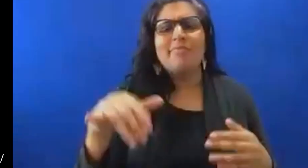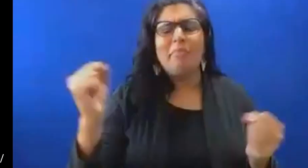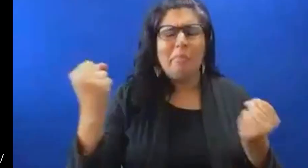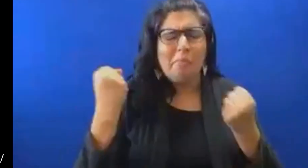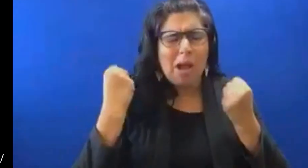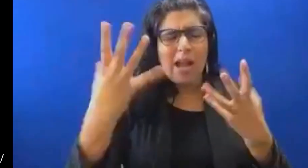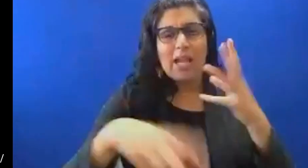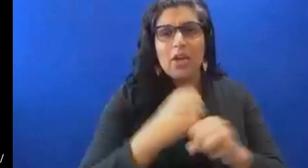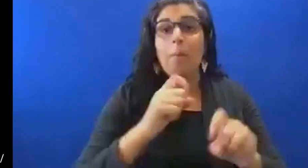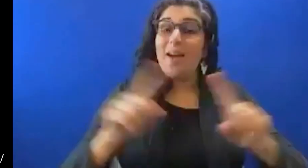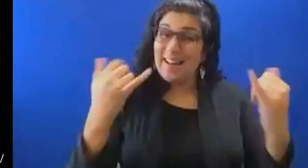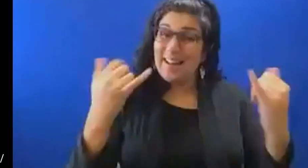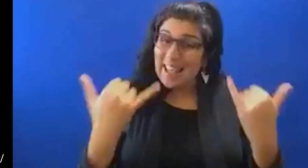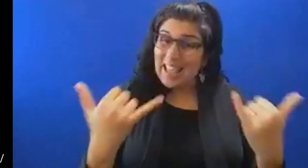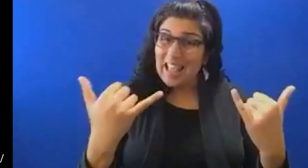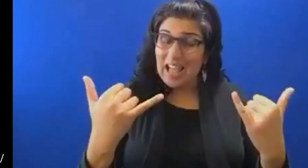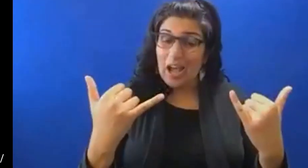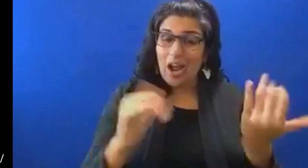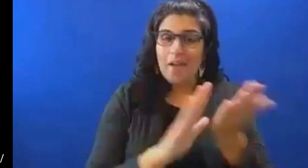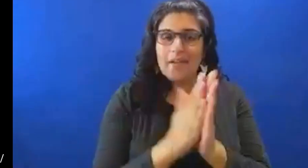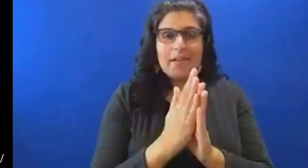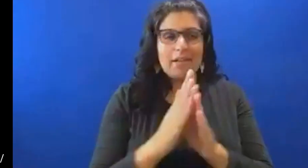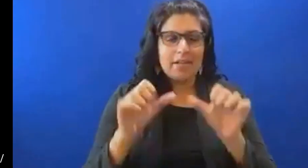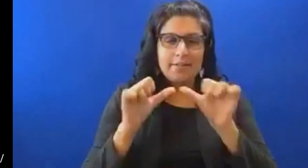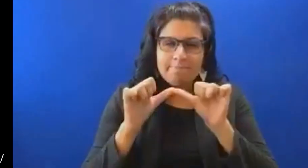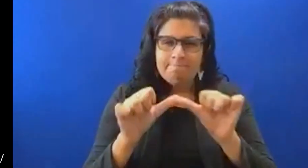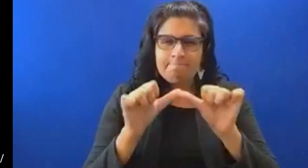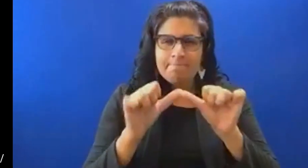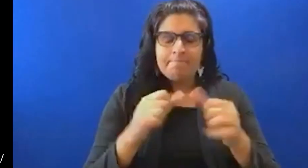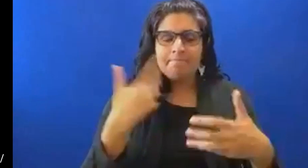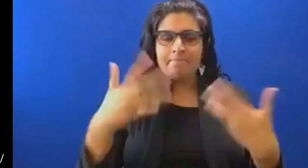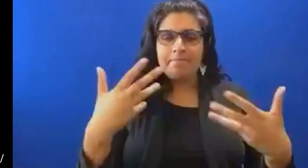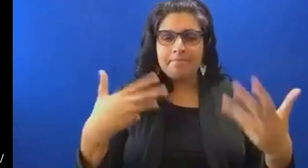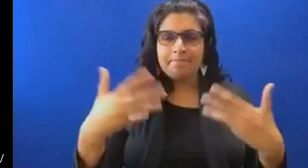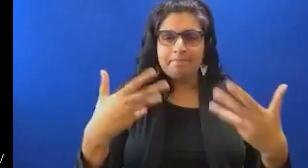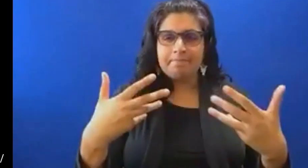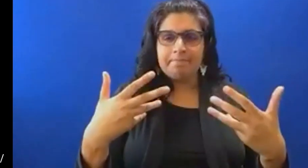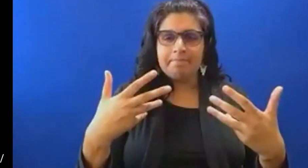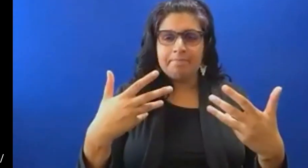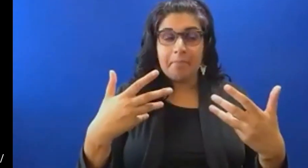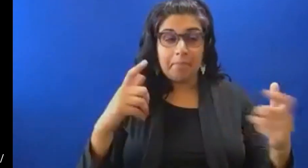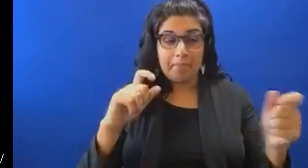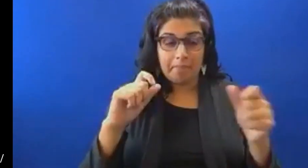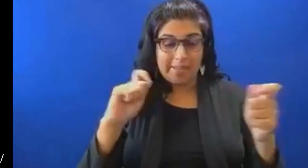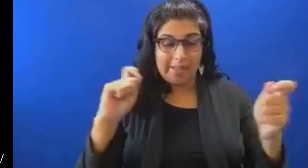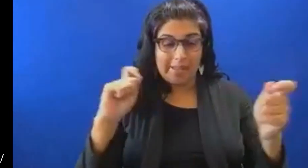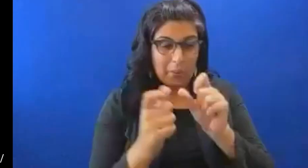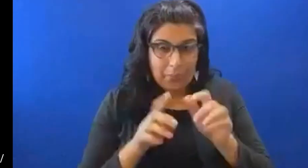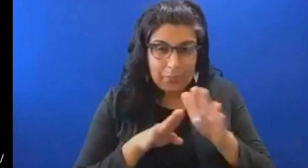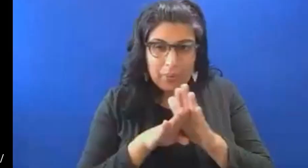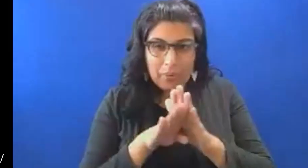now reaching a continued point of evolution through the use of social media and connecting